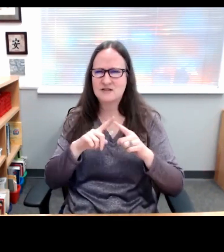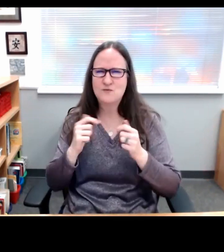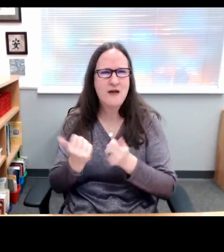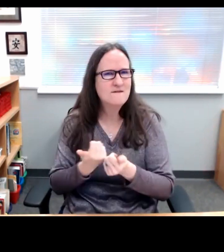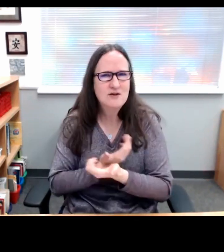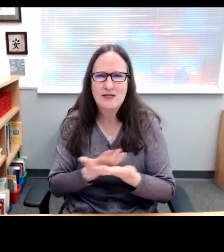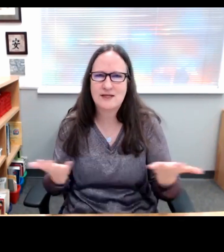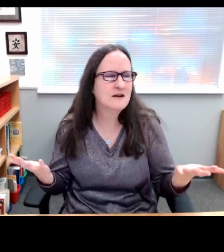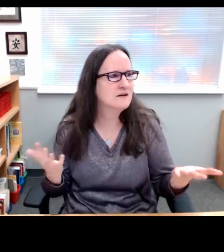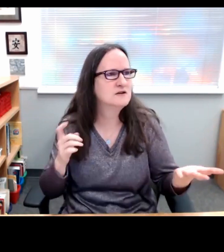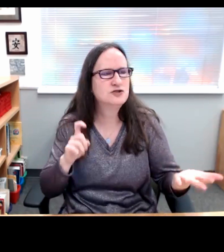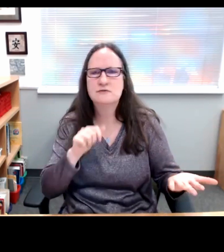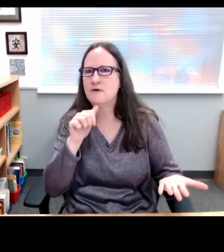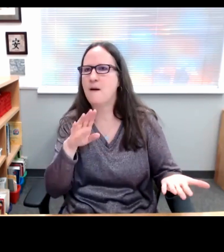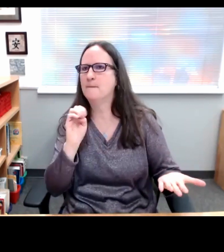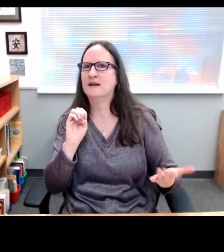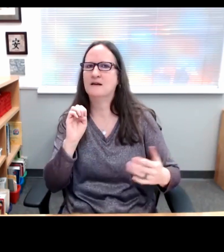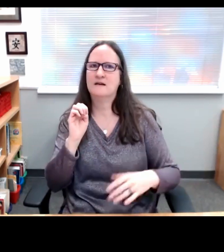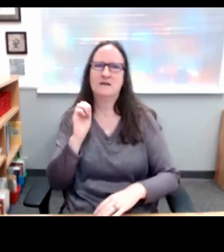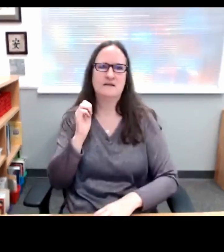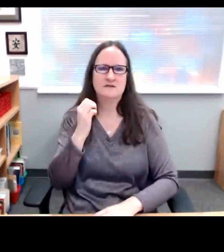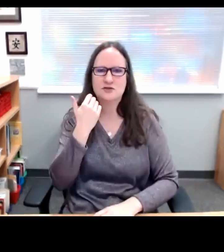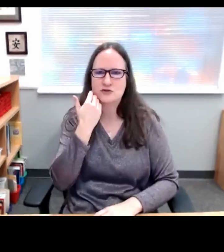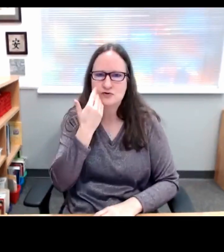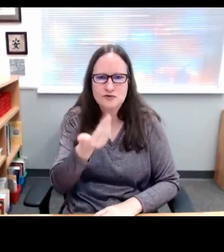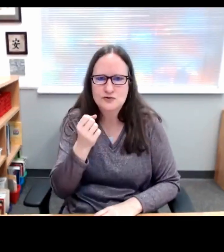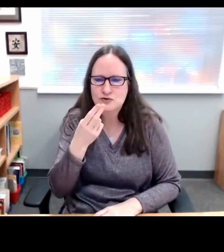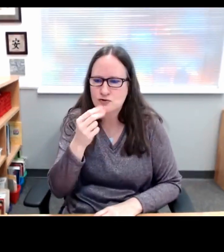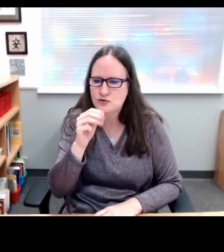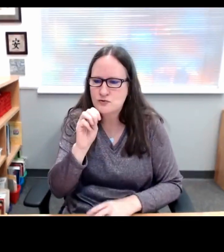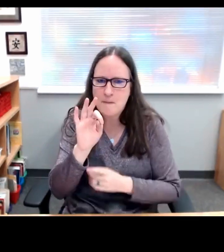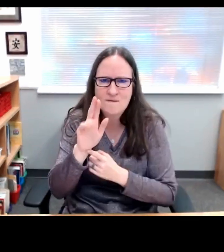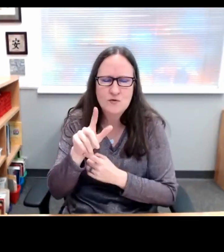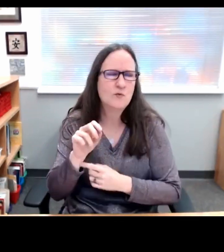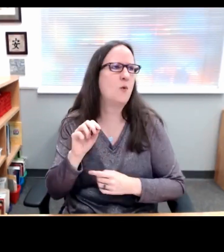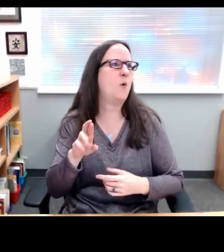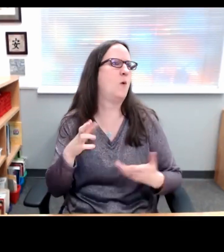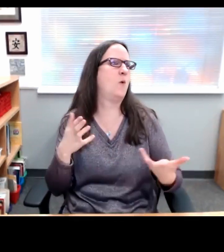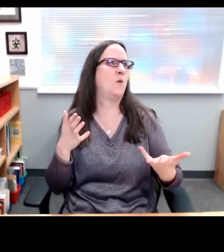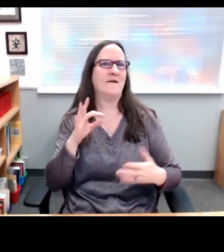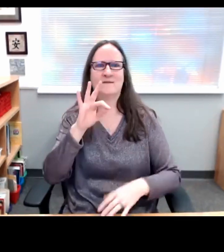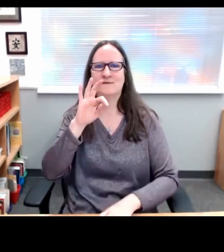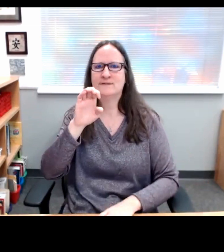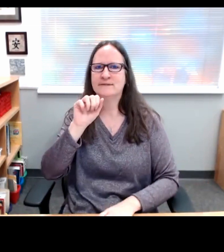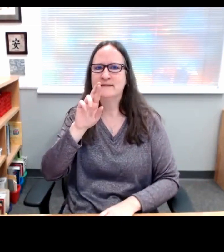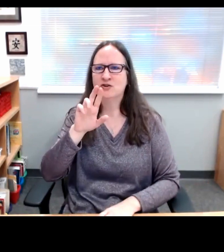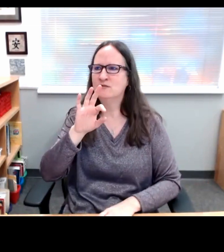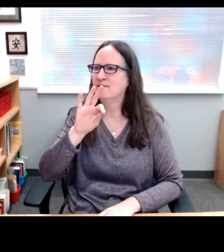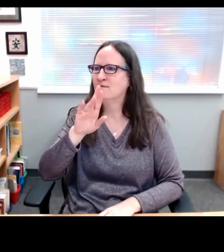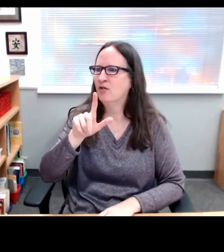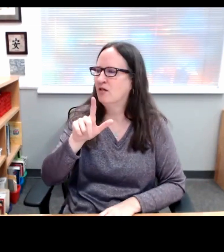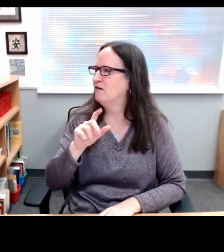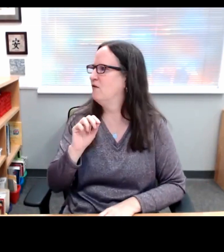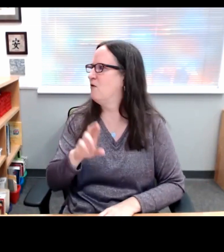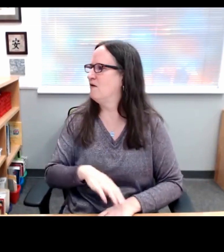and that love is the answer to everything. It should not be something shameful or fearful,